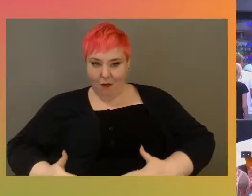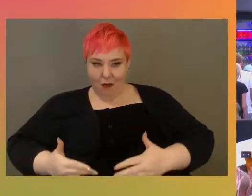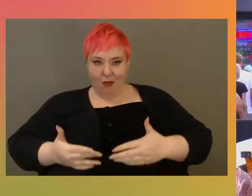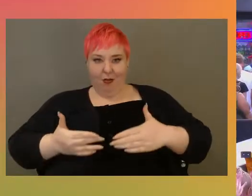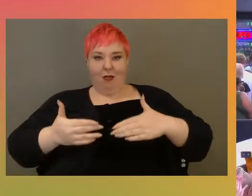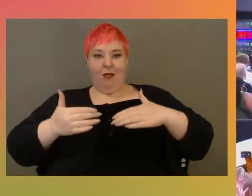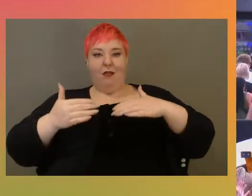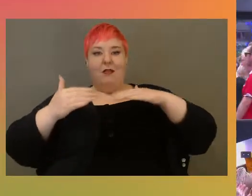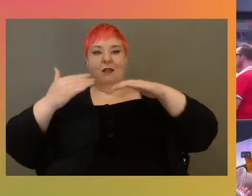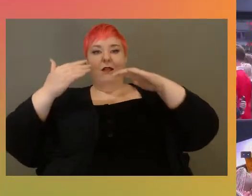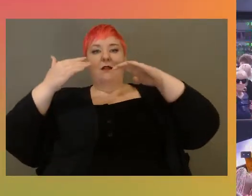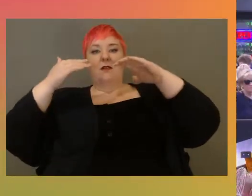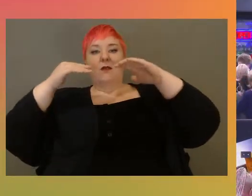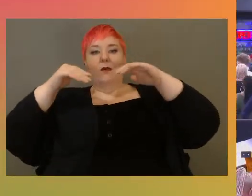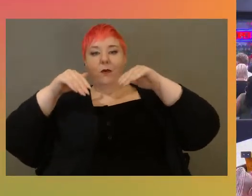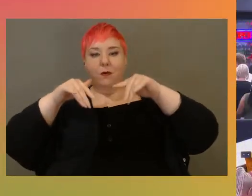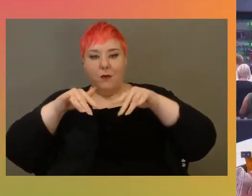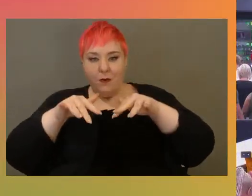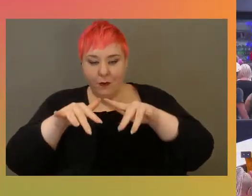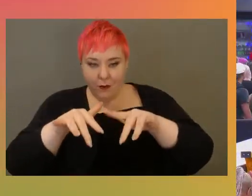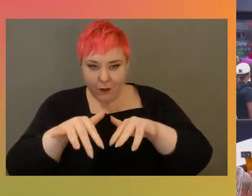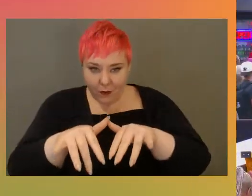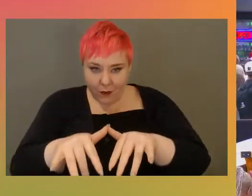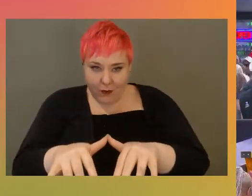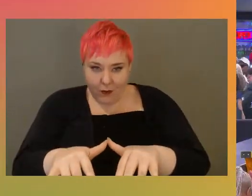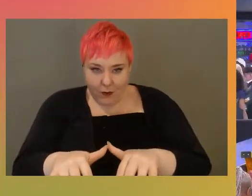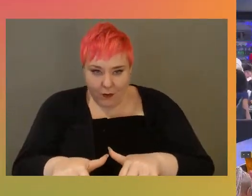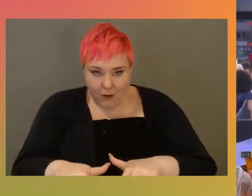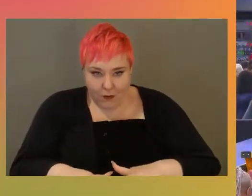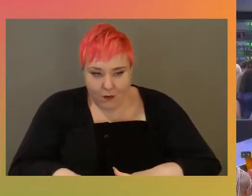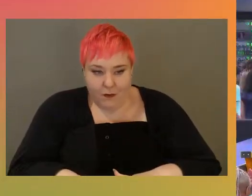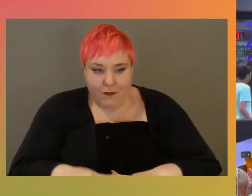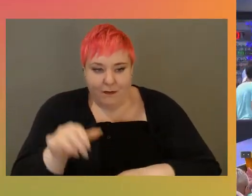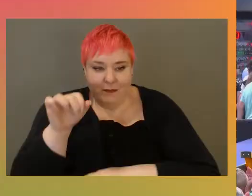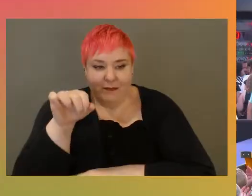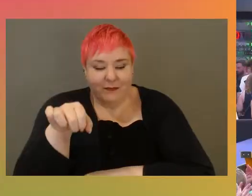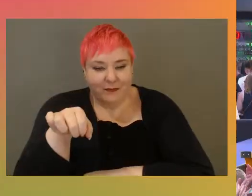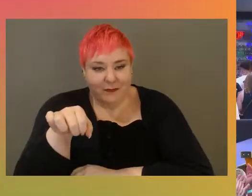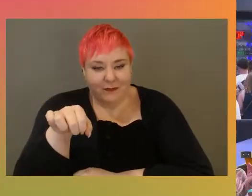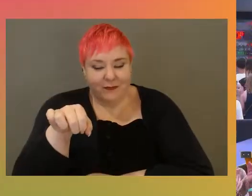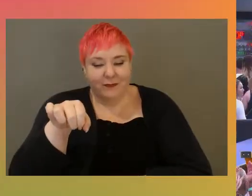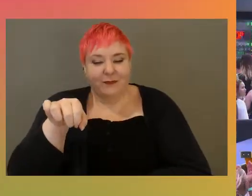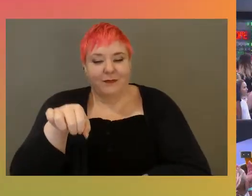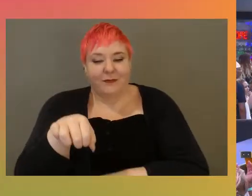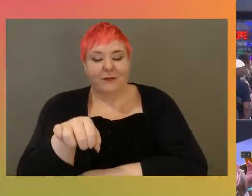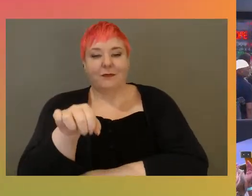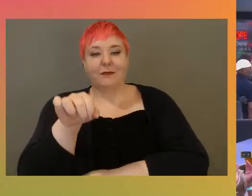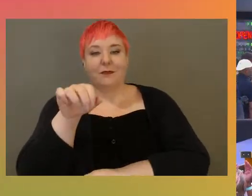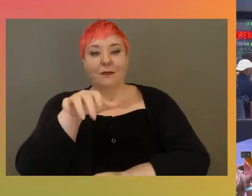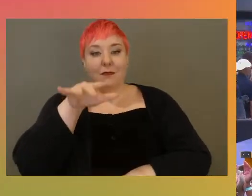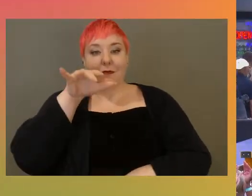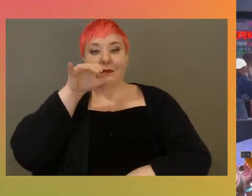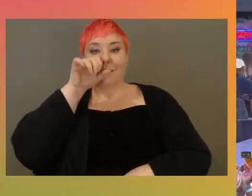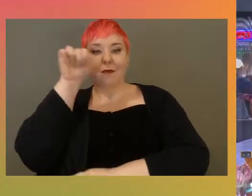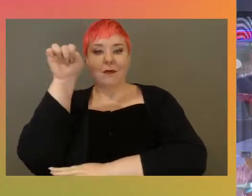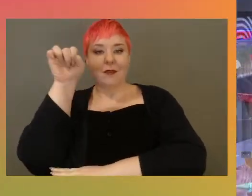BACKBEND, LET THE MOVEMENT START, FROM THE REACHING OF YOUR FEET INTO THE MOVEMENT OF YOUR PELVIS, AND THEN EXHALE